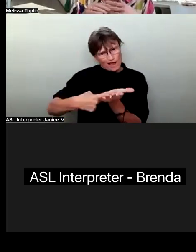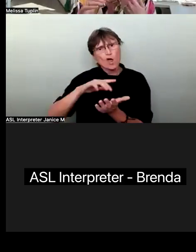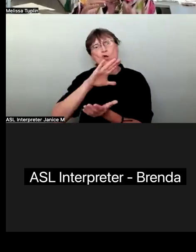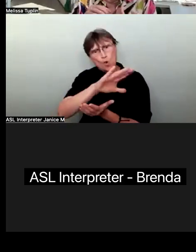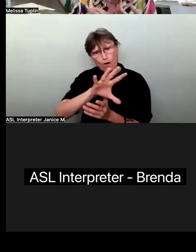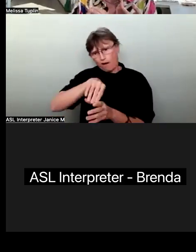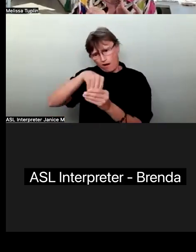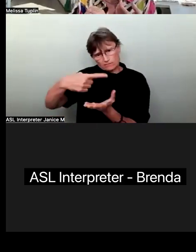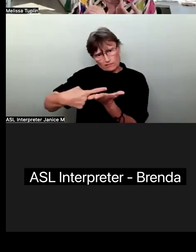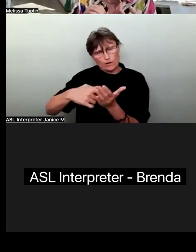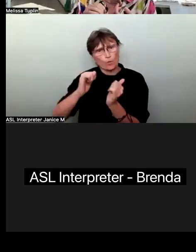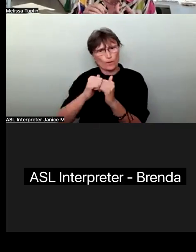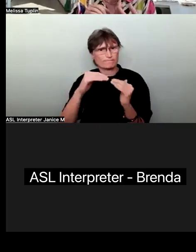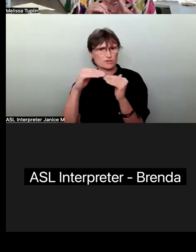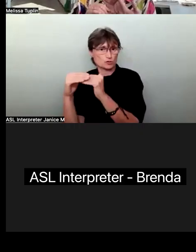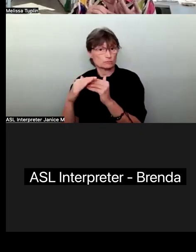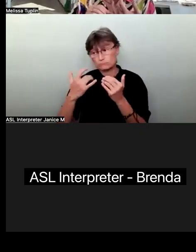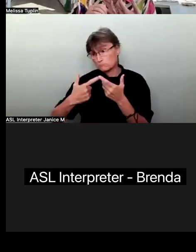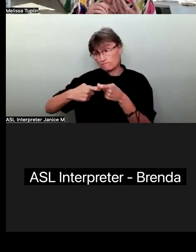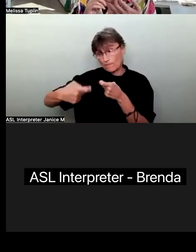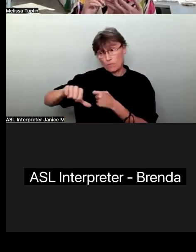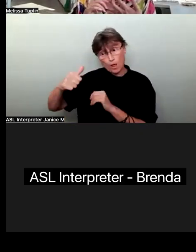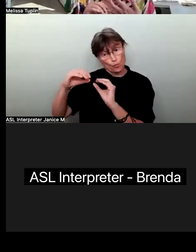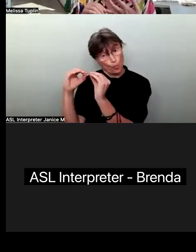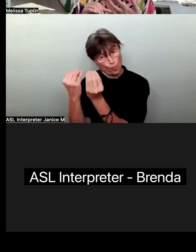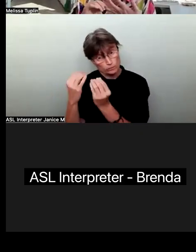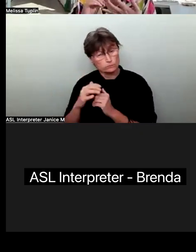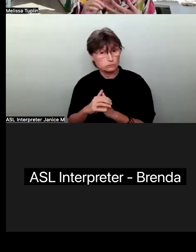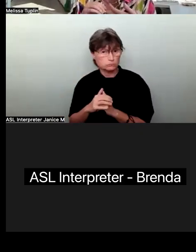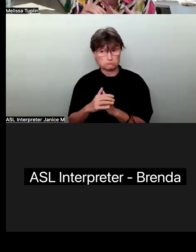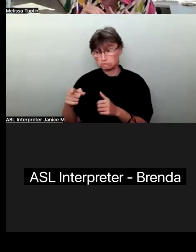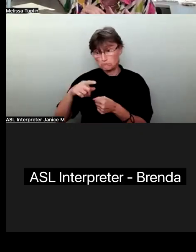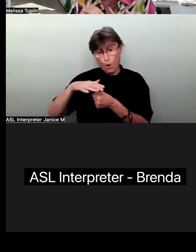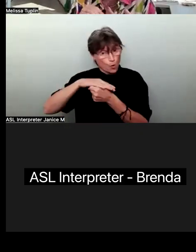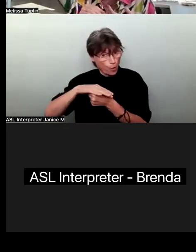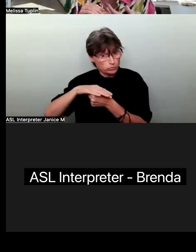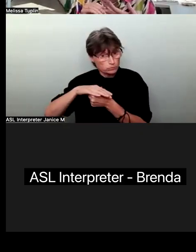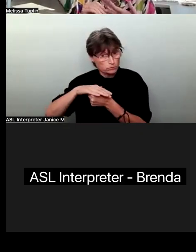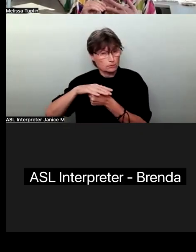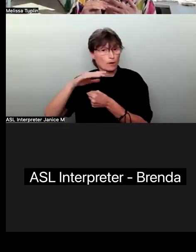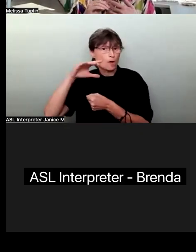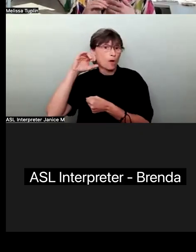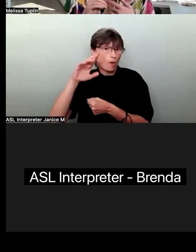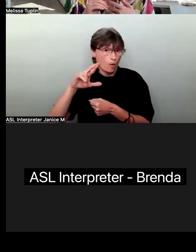maybe other organizations who work locally, nationally or internationally. This isn't